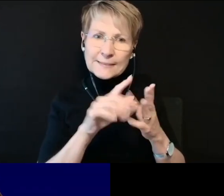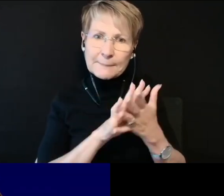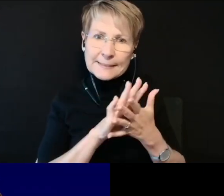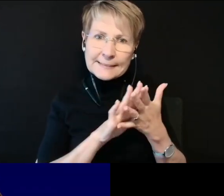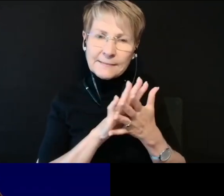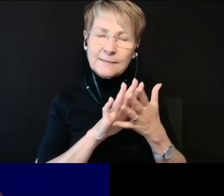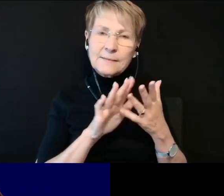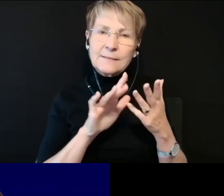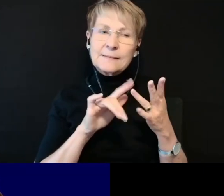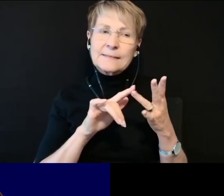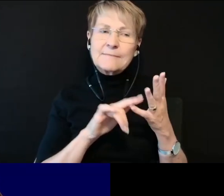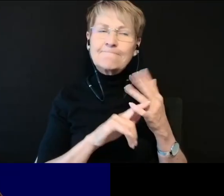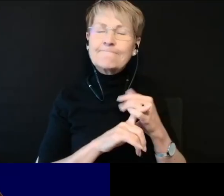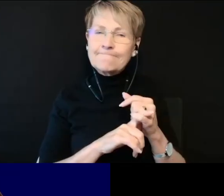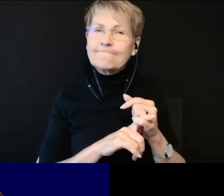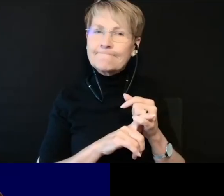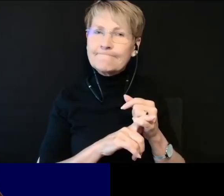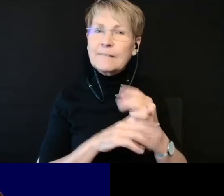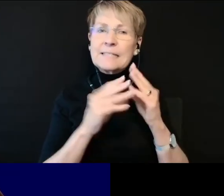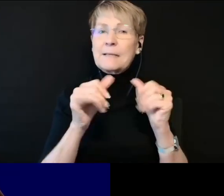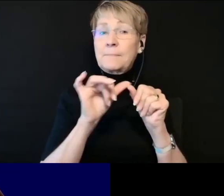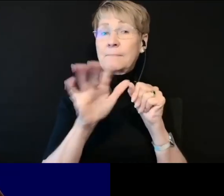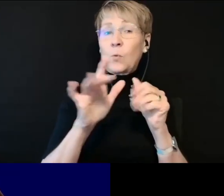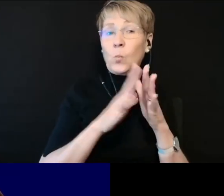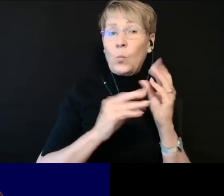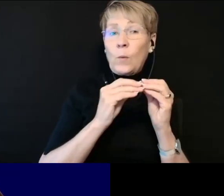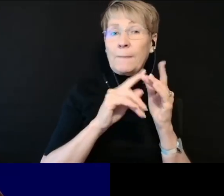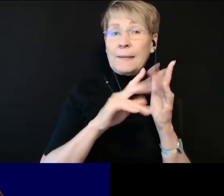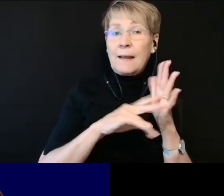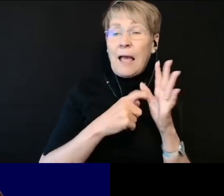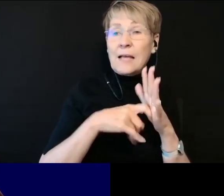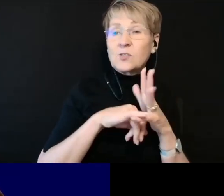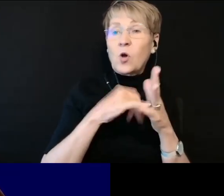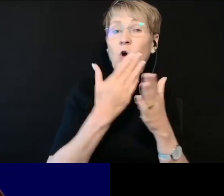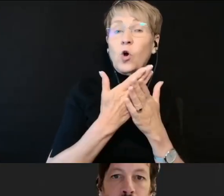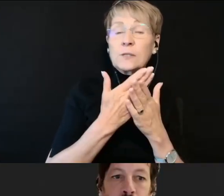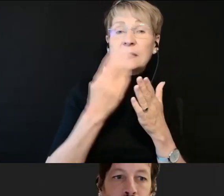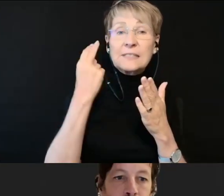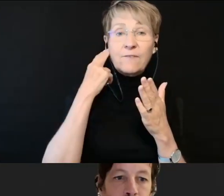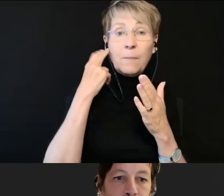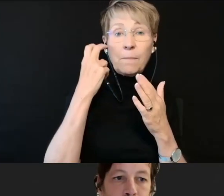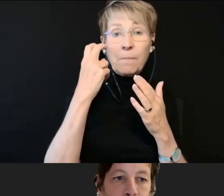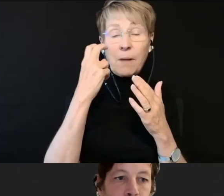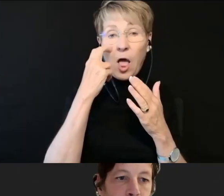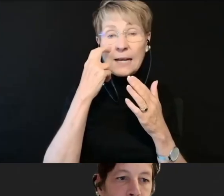and there's some great webinars on the Deafblind Information Australia website about high-quality